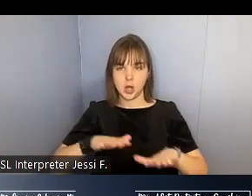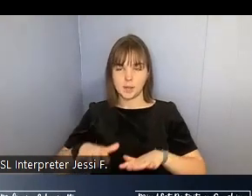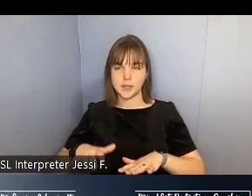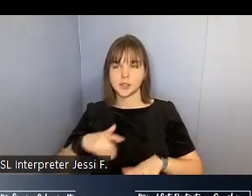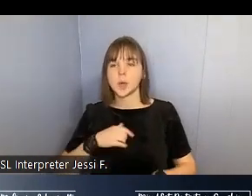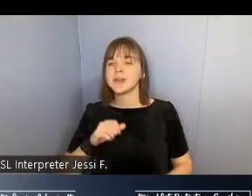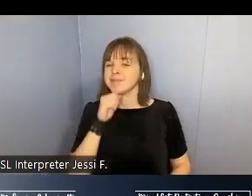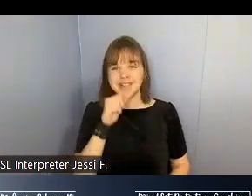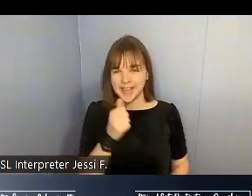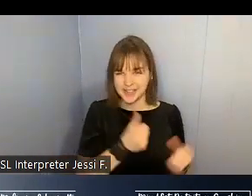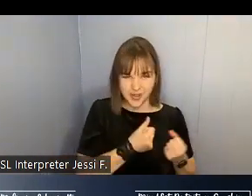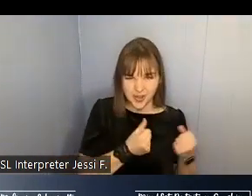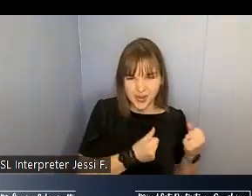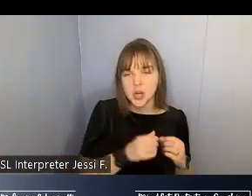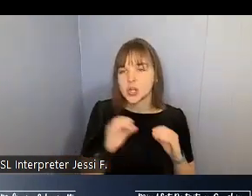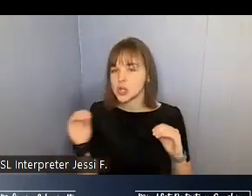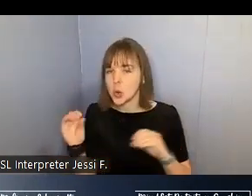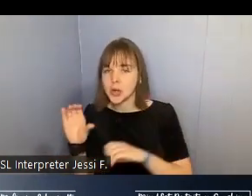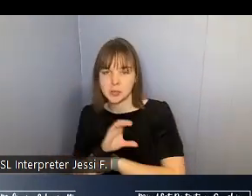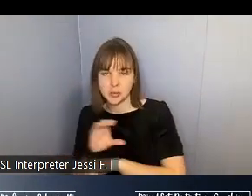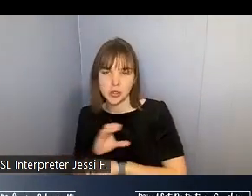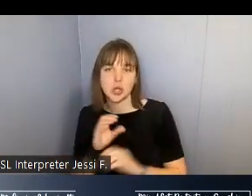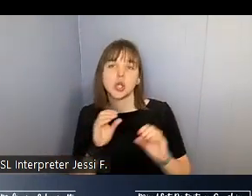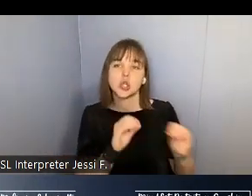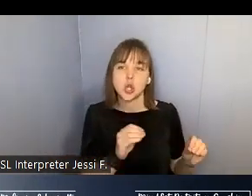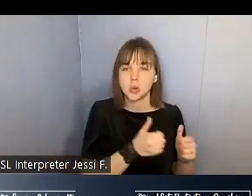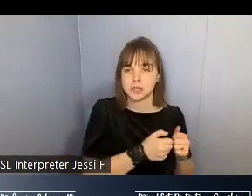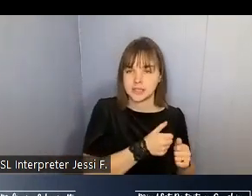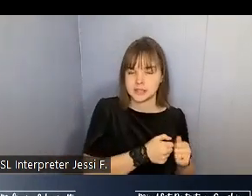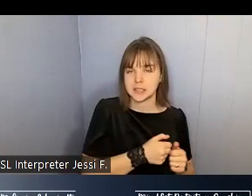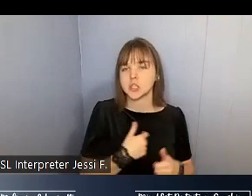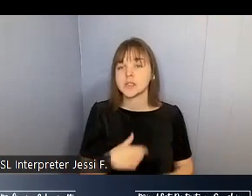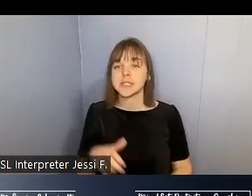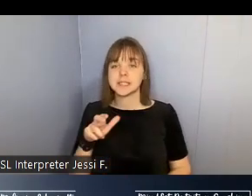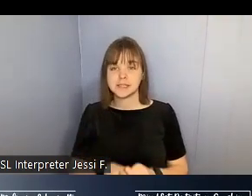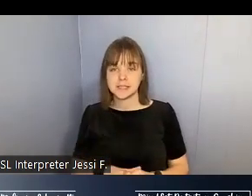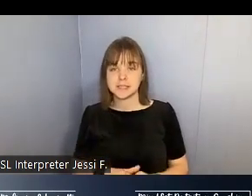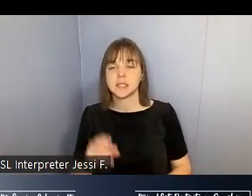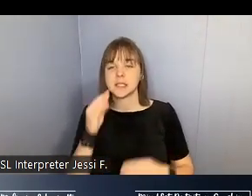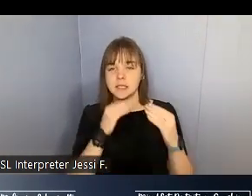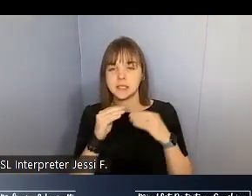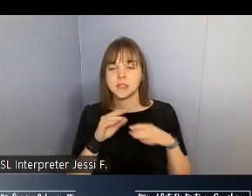Get away from your computer, no TV, no texting. Again, you want to eat in the zen zone, not in a stressed state.